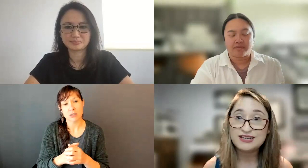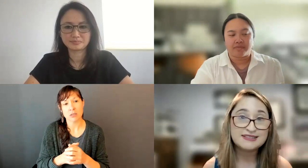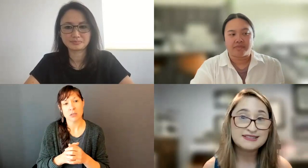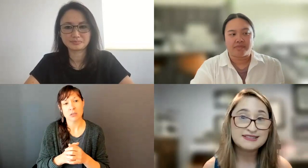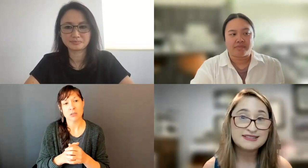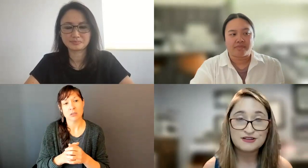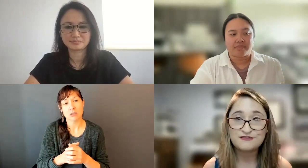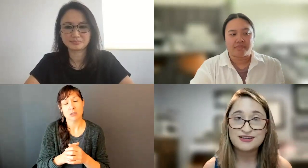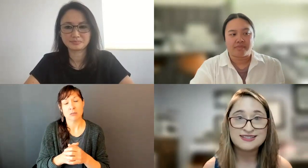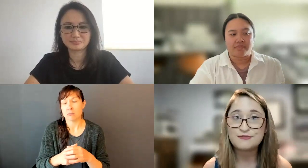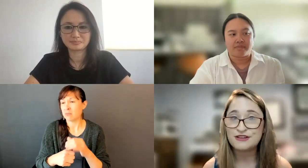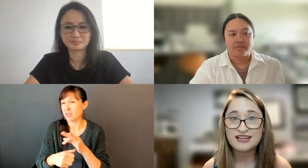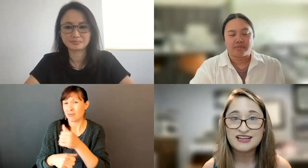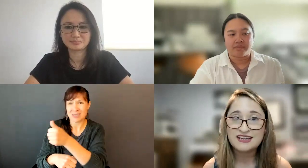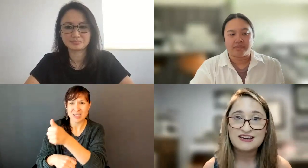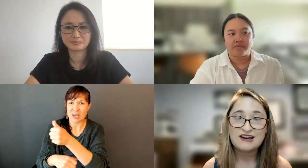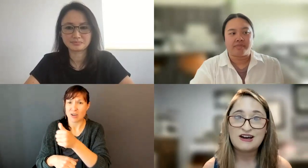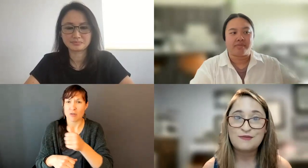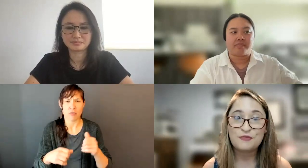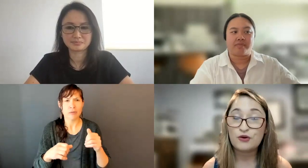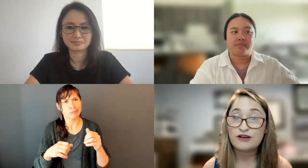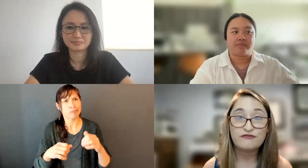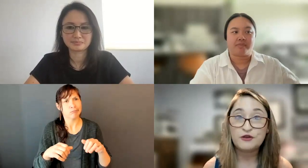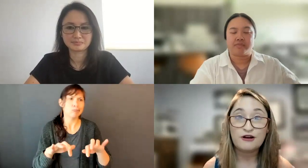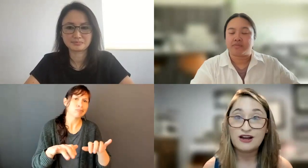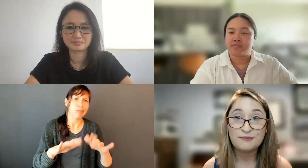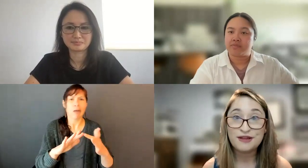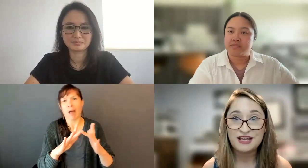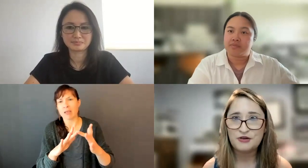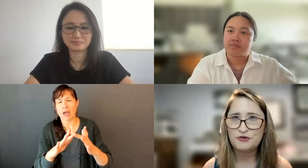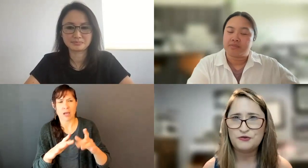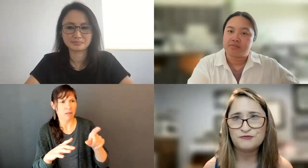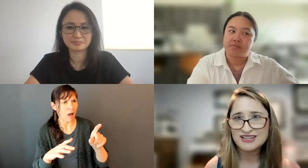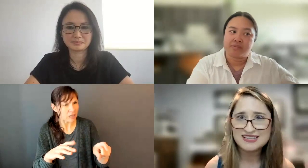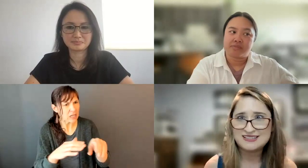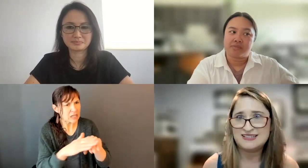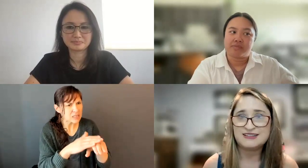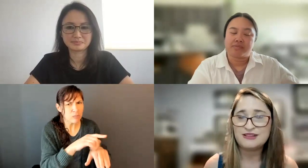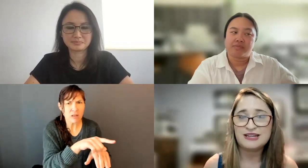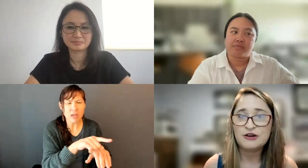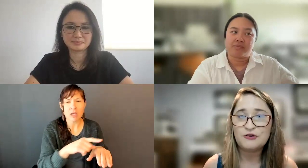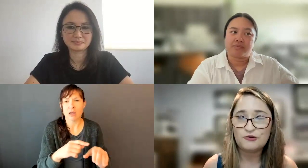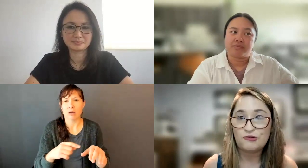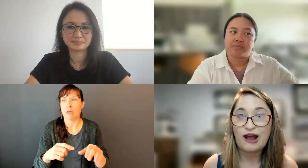who needs any sort of accessibility, or if you are a company who really doesn't really know